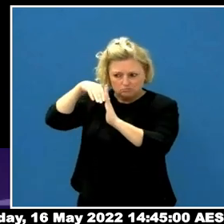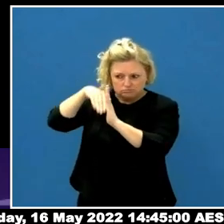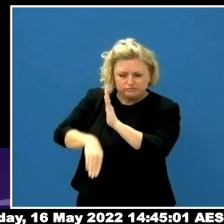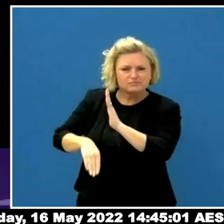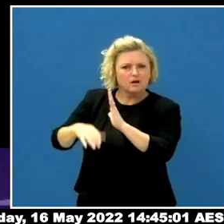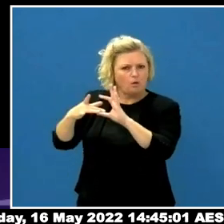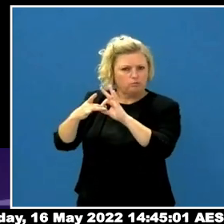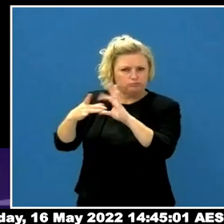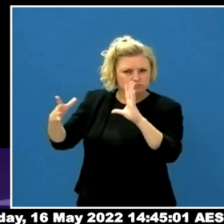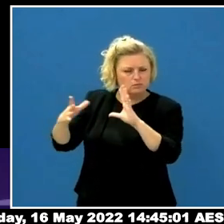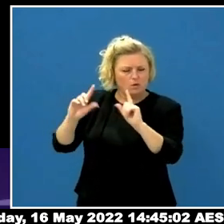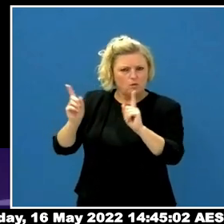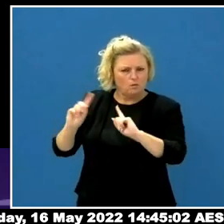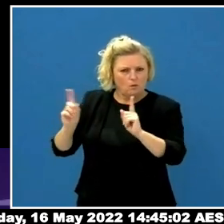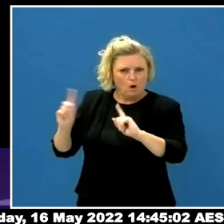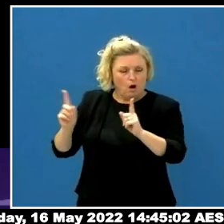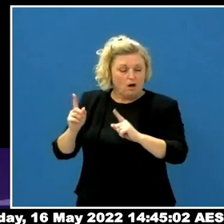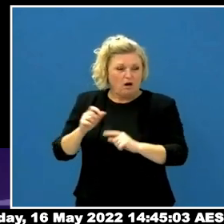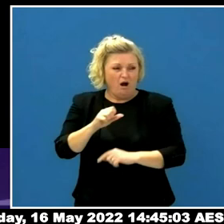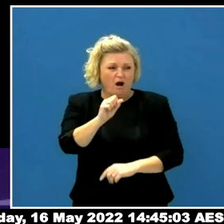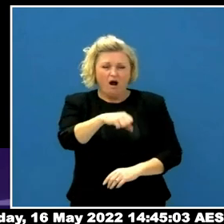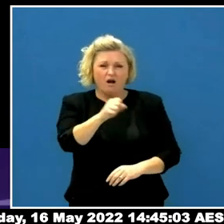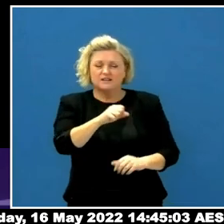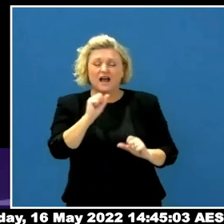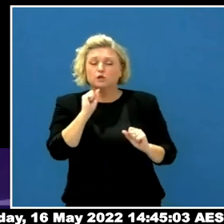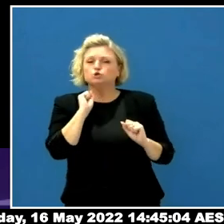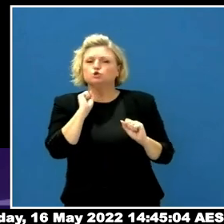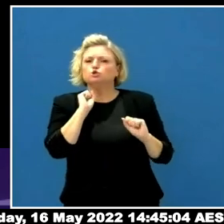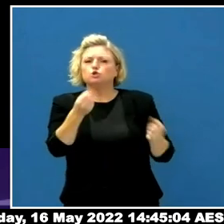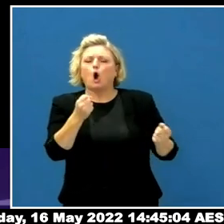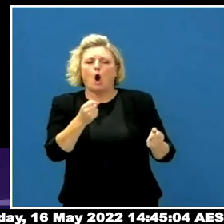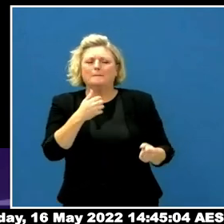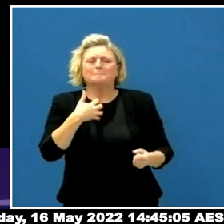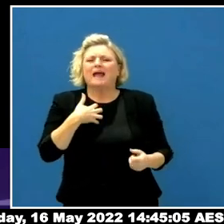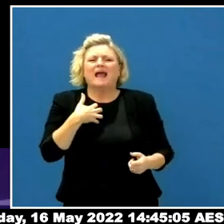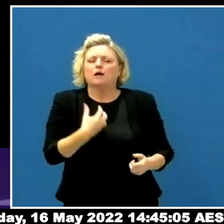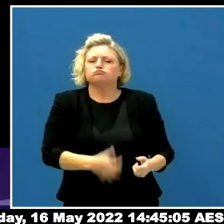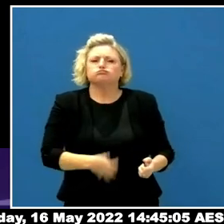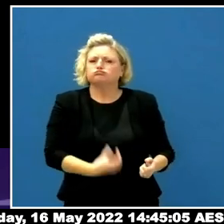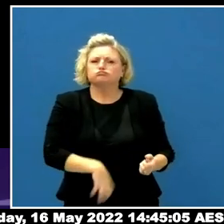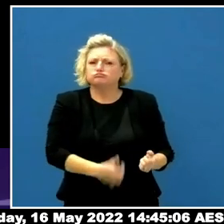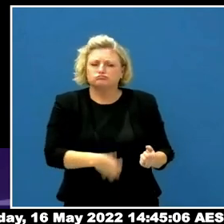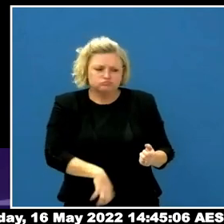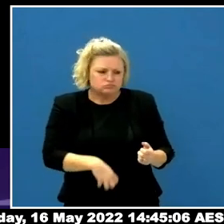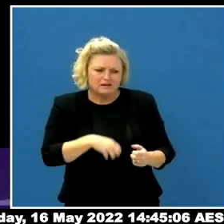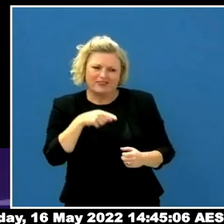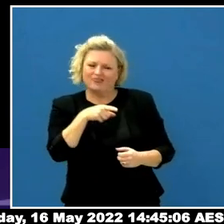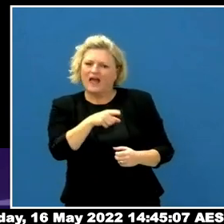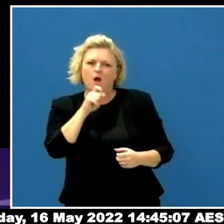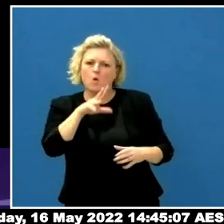I was actually quite livid that they wouldn't take responsibility for that,